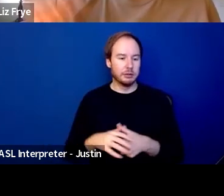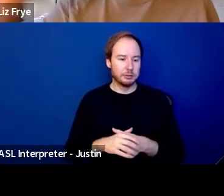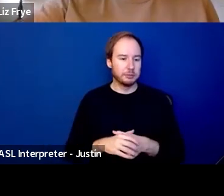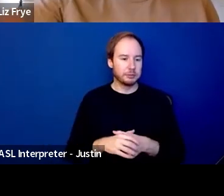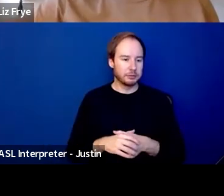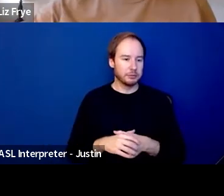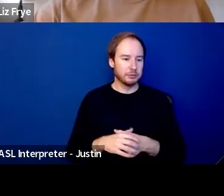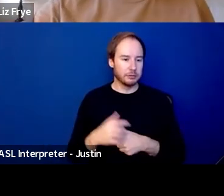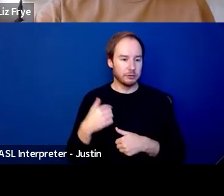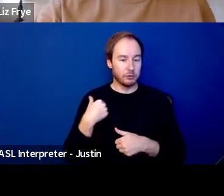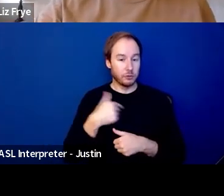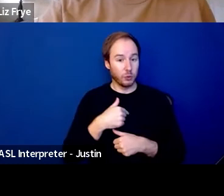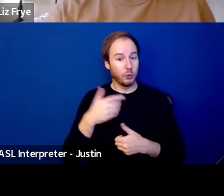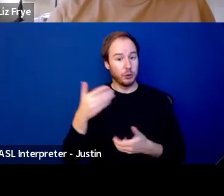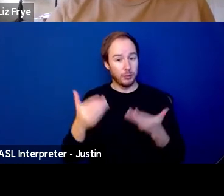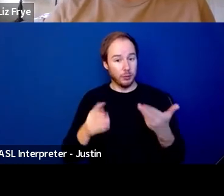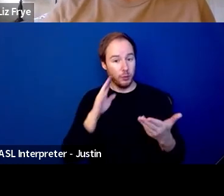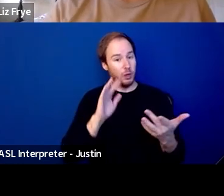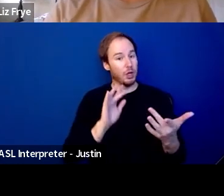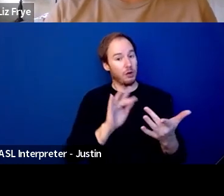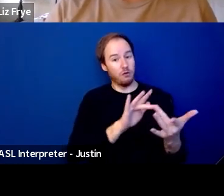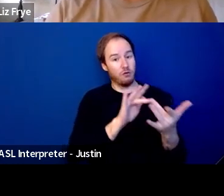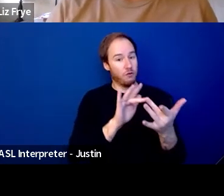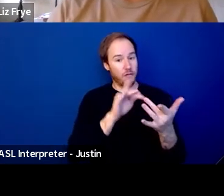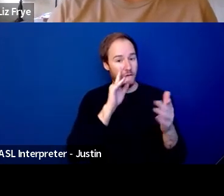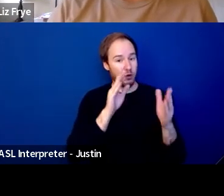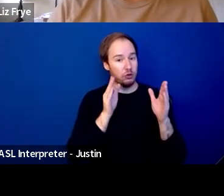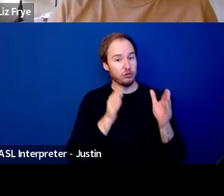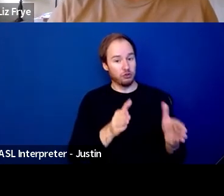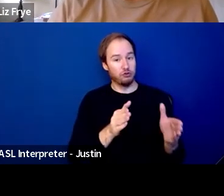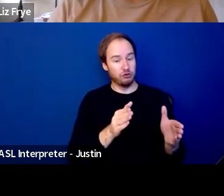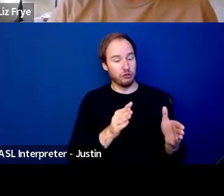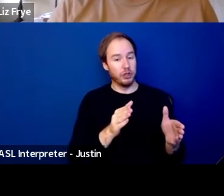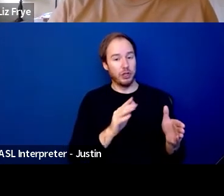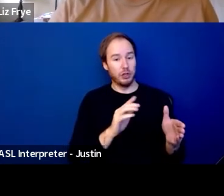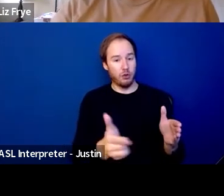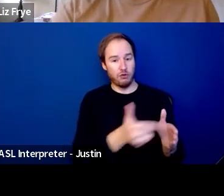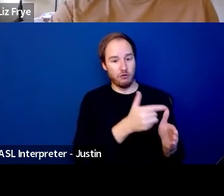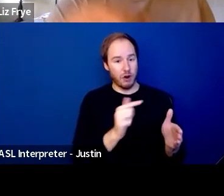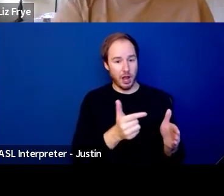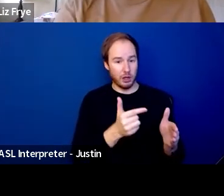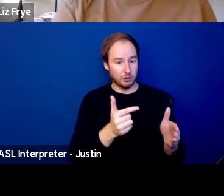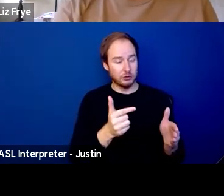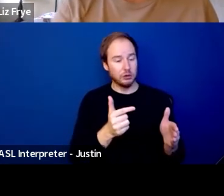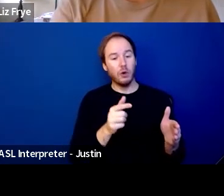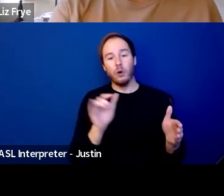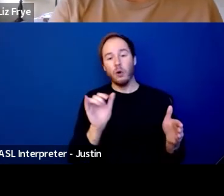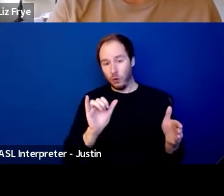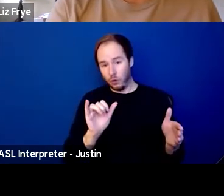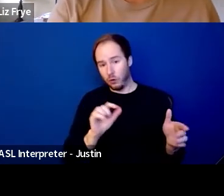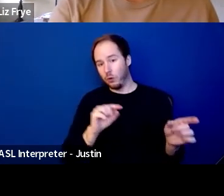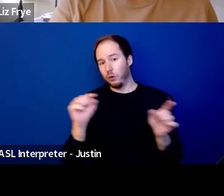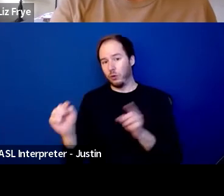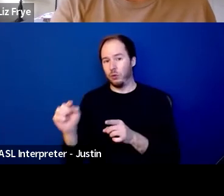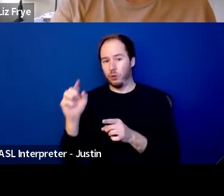we may be doing the outreach or the street rounds on the street, but we are also gonna be the people that they see